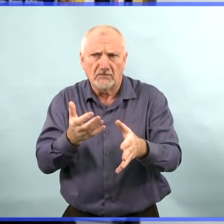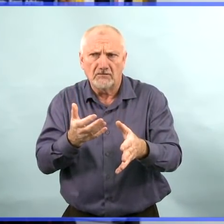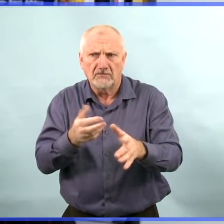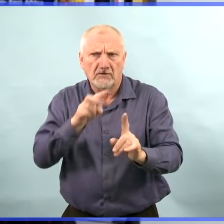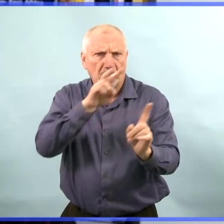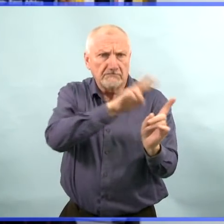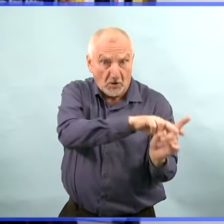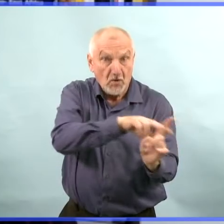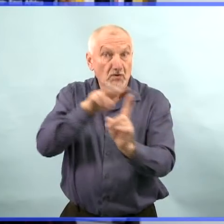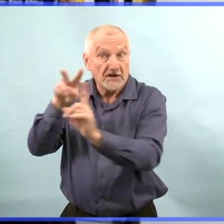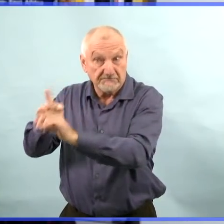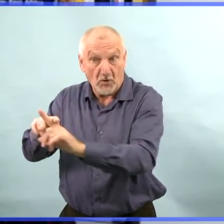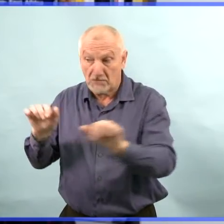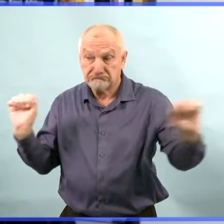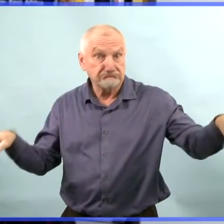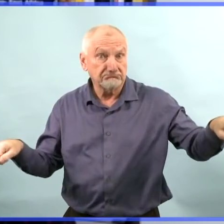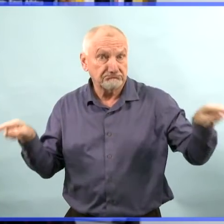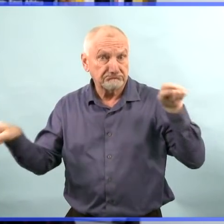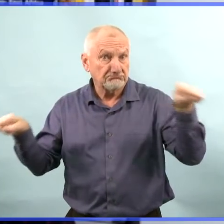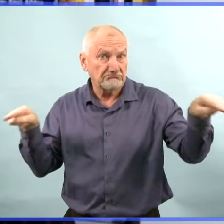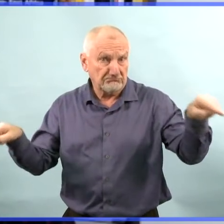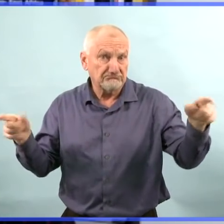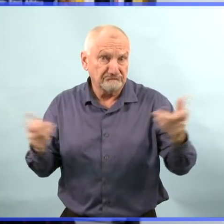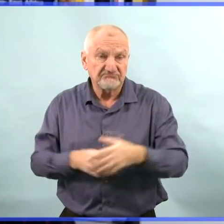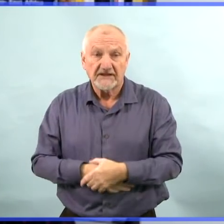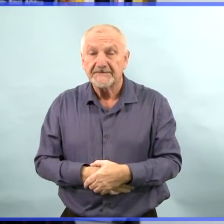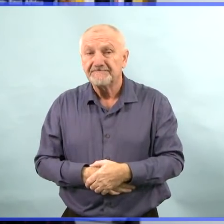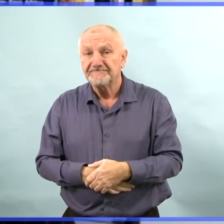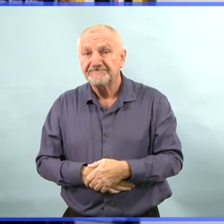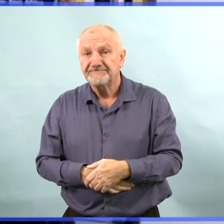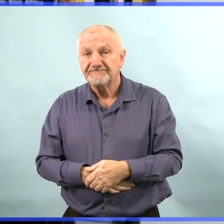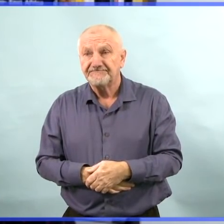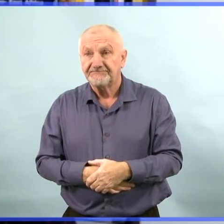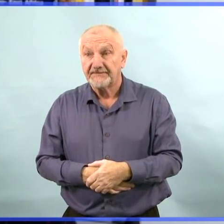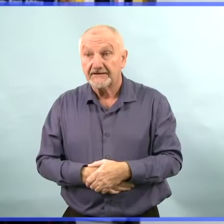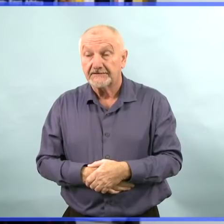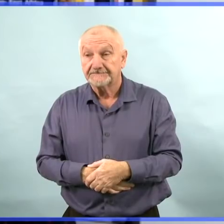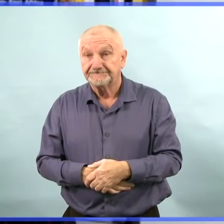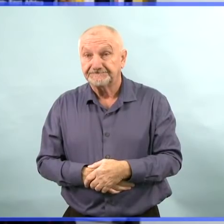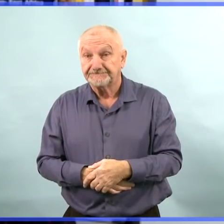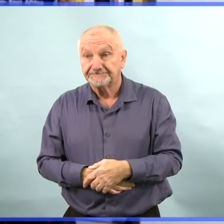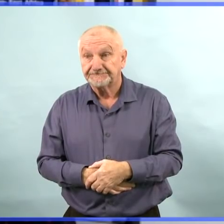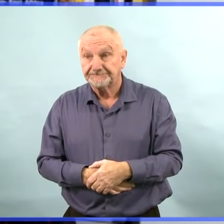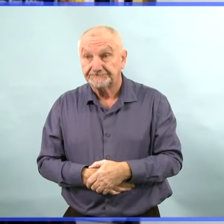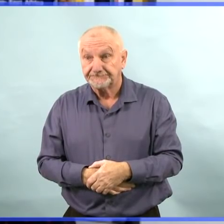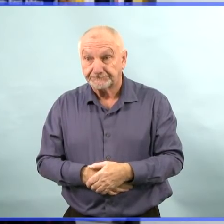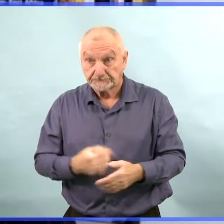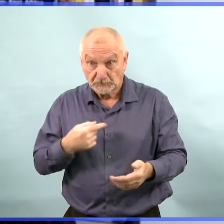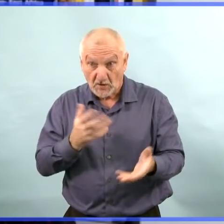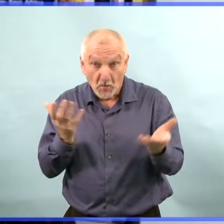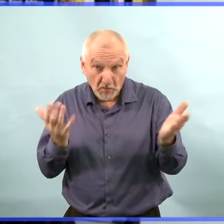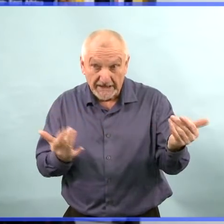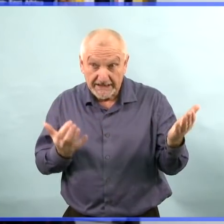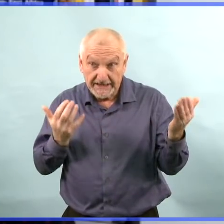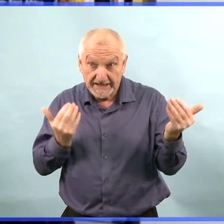manitobans continue to book their appointments for the third dose the booster dose which is recommended to be received six months